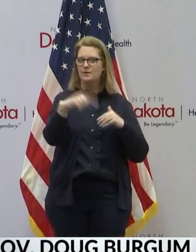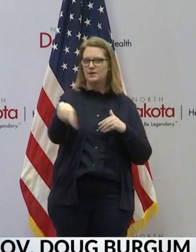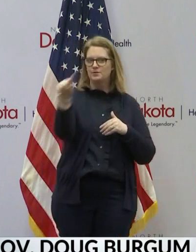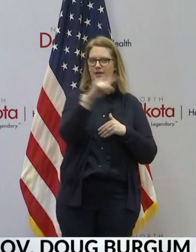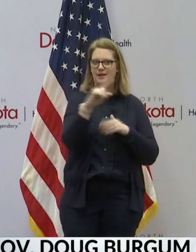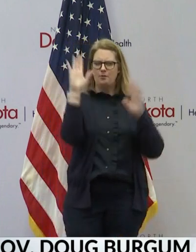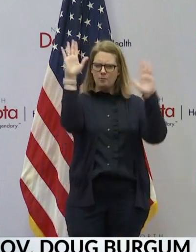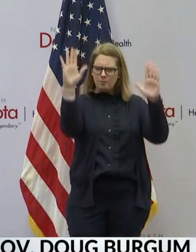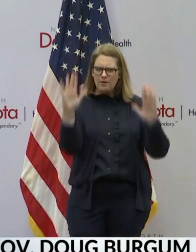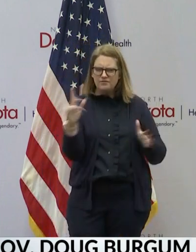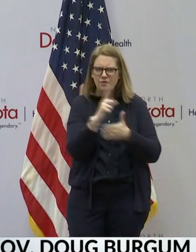COMPANY.